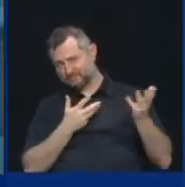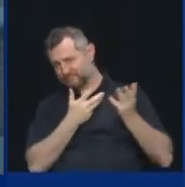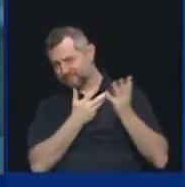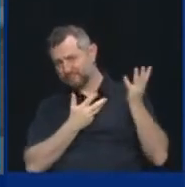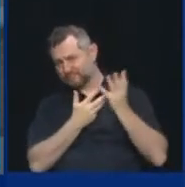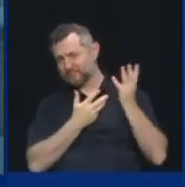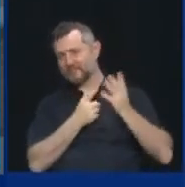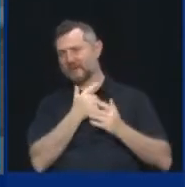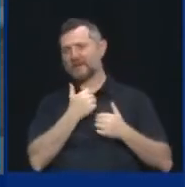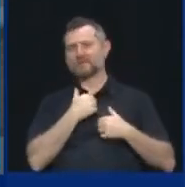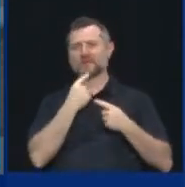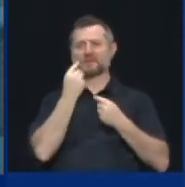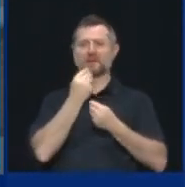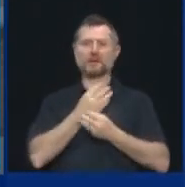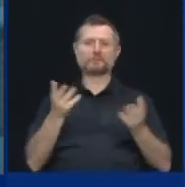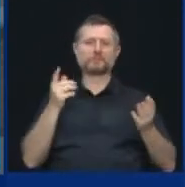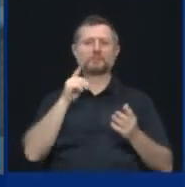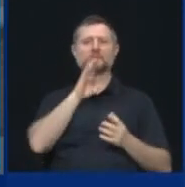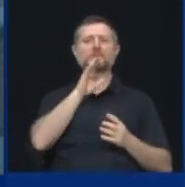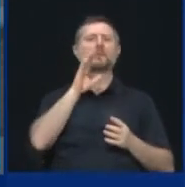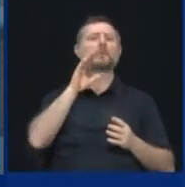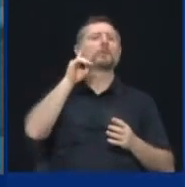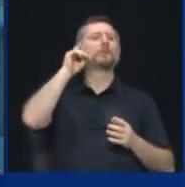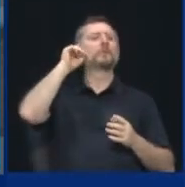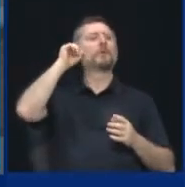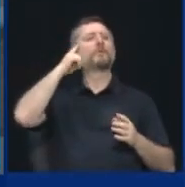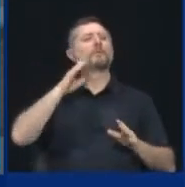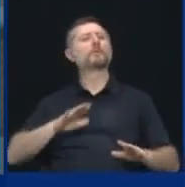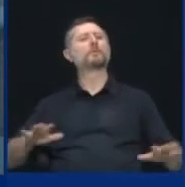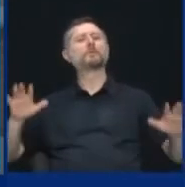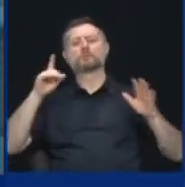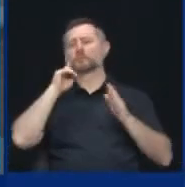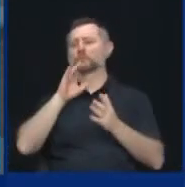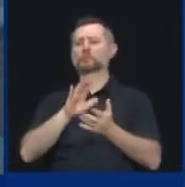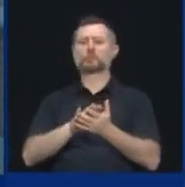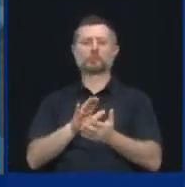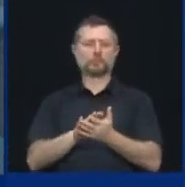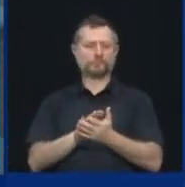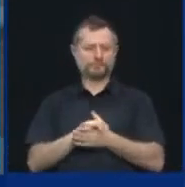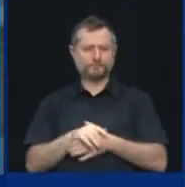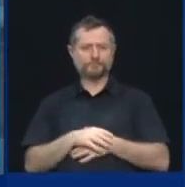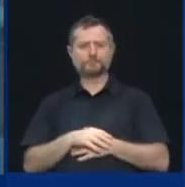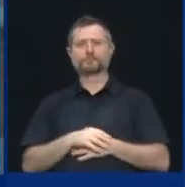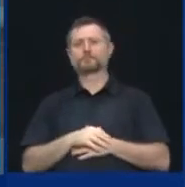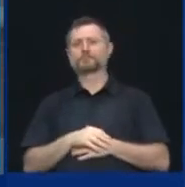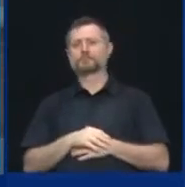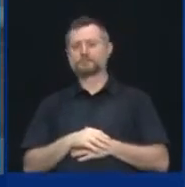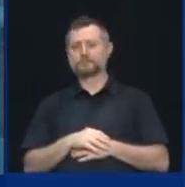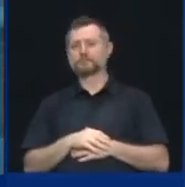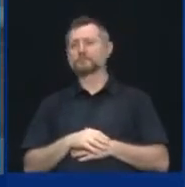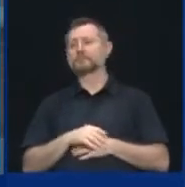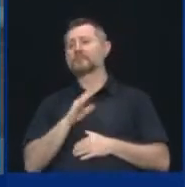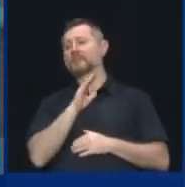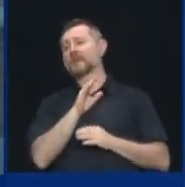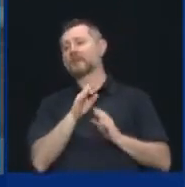WE SPOKE WITH ETH CDC, THEY HAVE POLICY GUIDANCE FOR SCHOOLS NATIONWIDE.